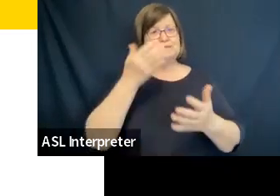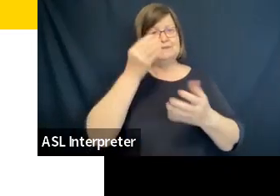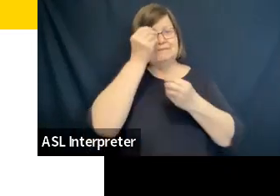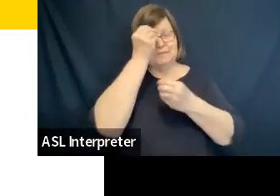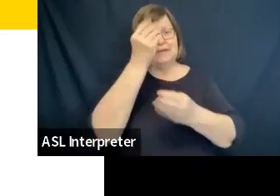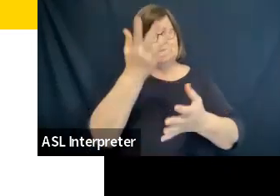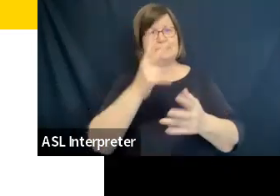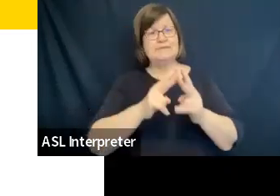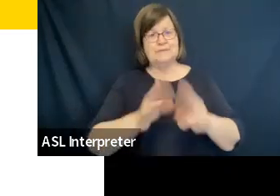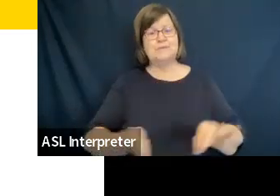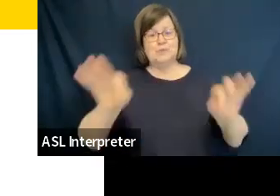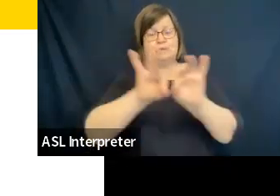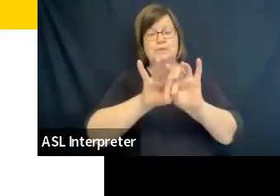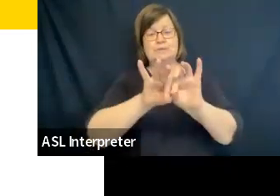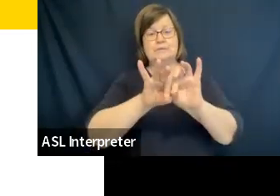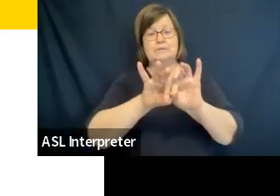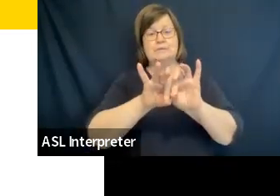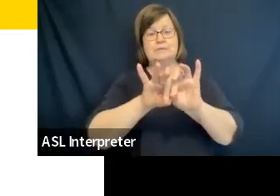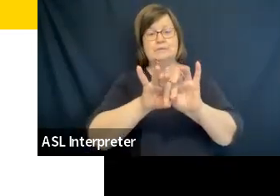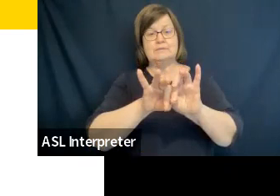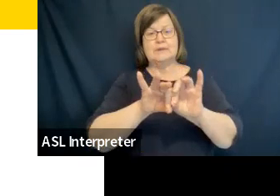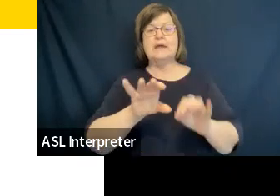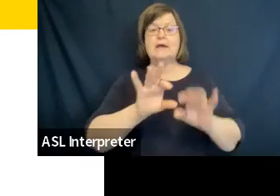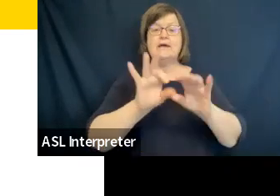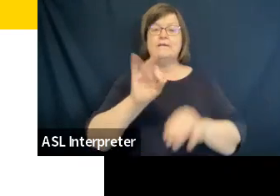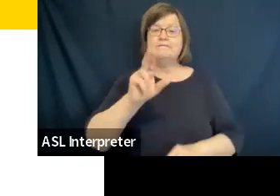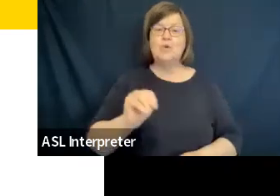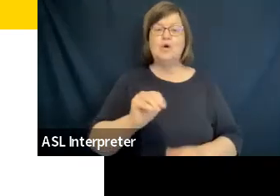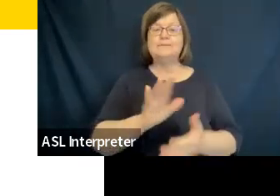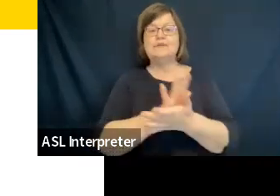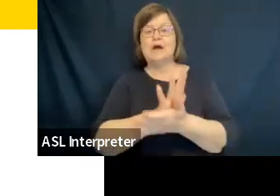is really important. Forms and documents should be provided